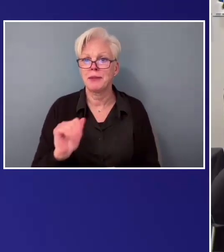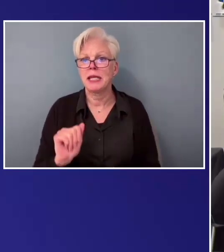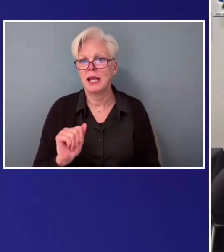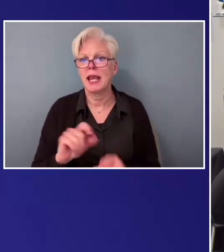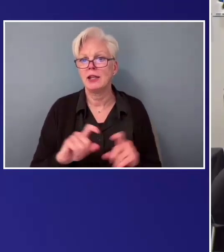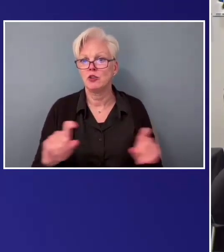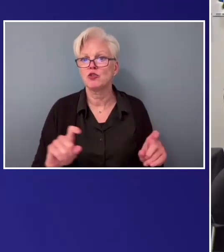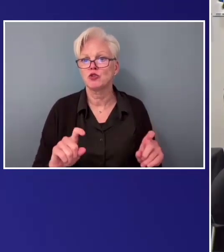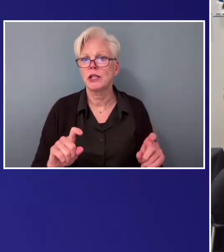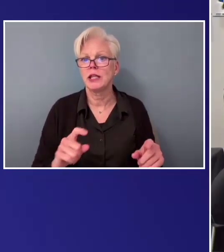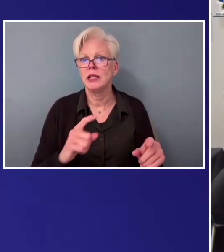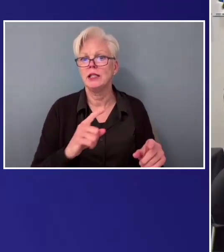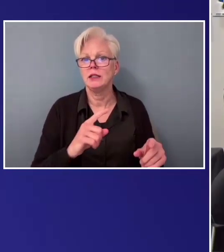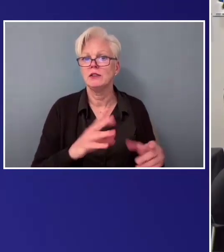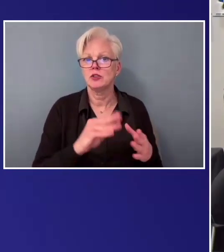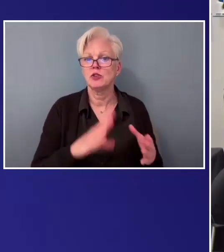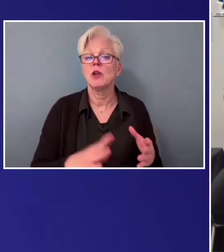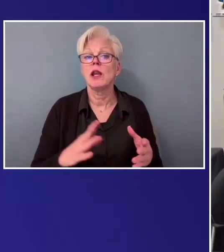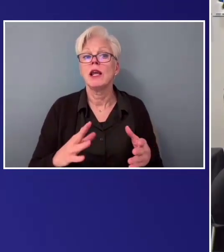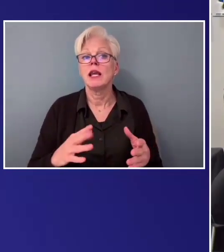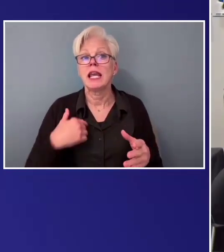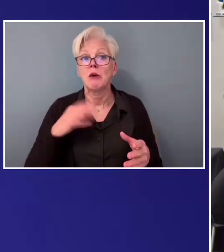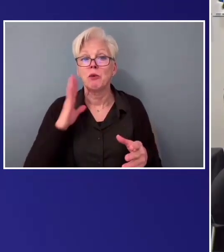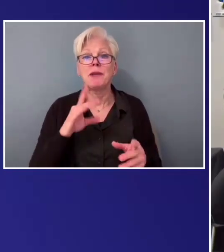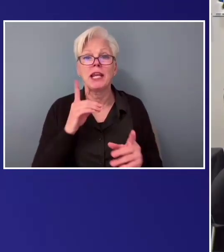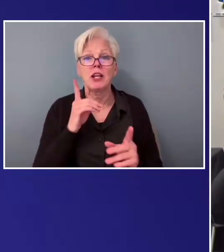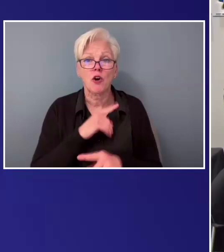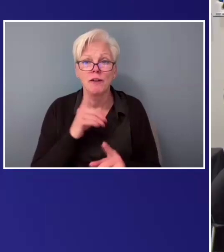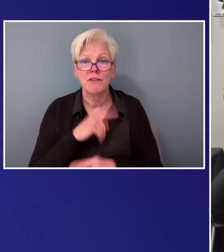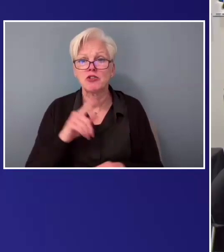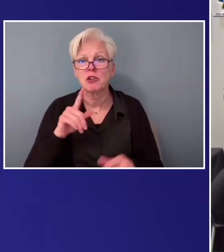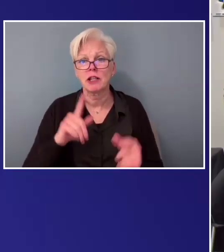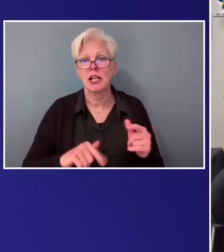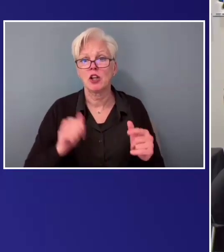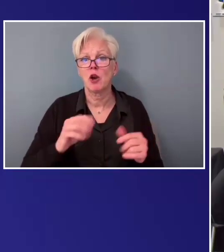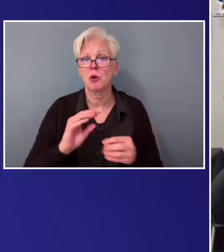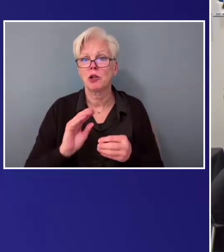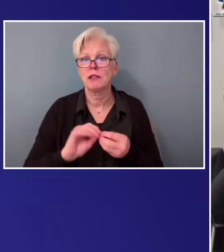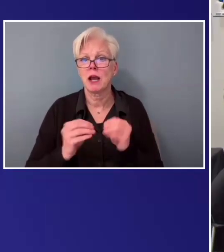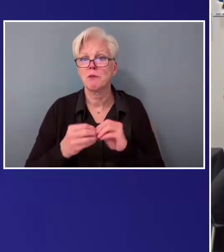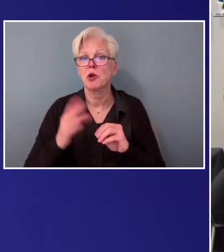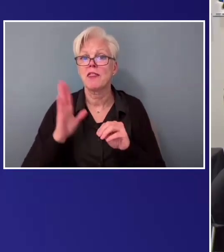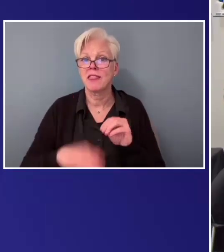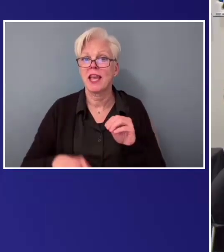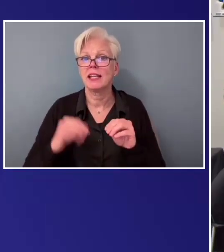artificially or lower number than what the number would truly be if we had data for Guam or the Virgin Islands.